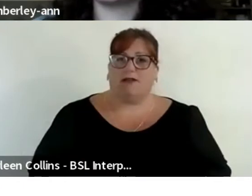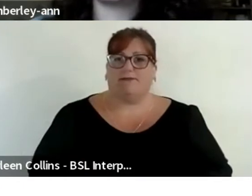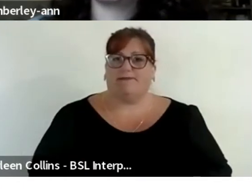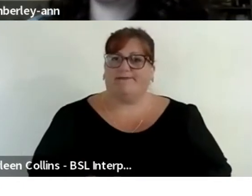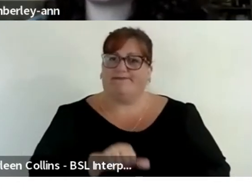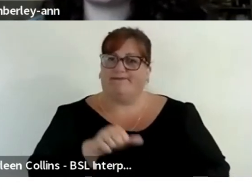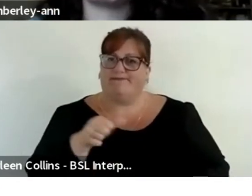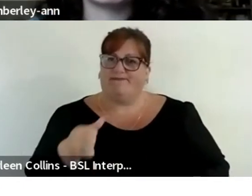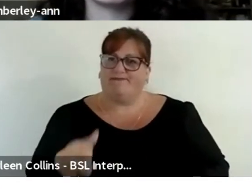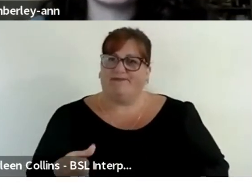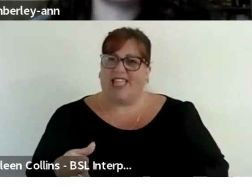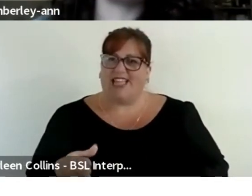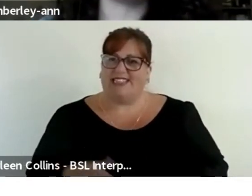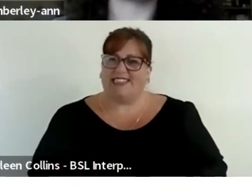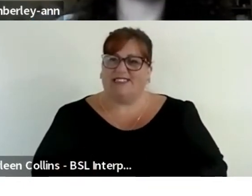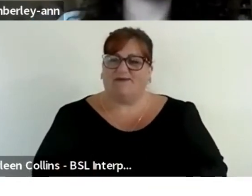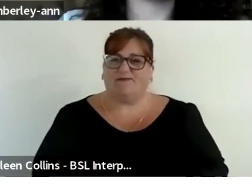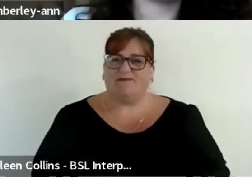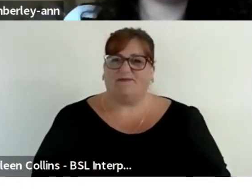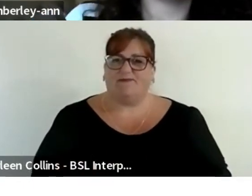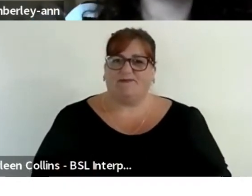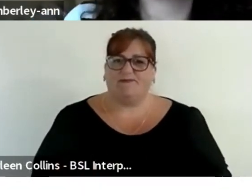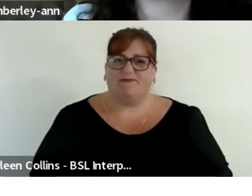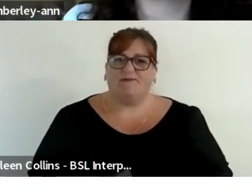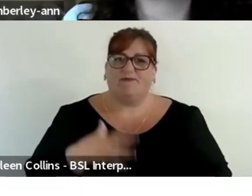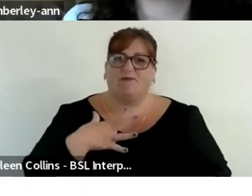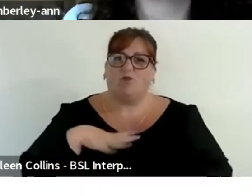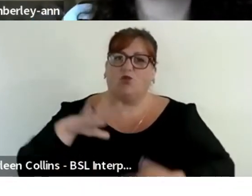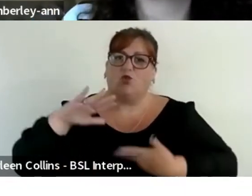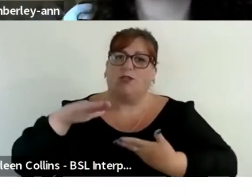It's my pleasure to introduce Char and Lawrence.